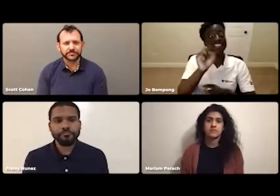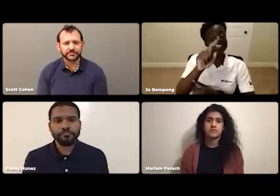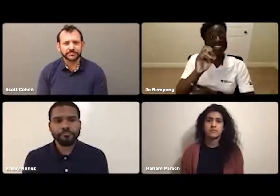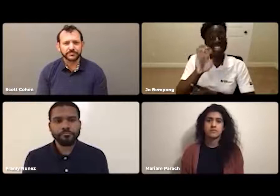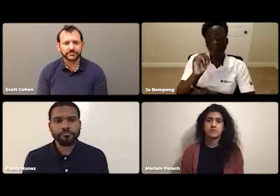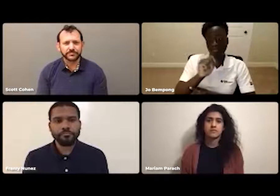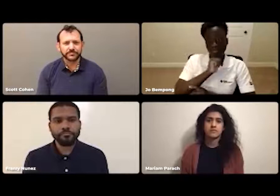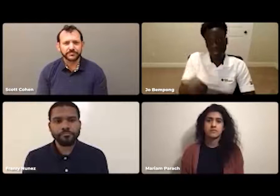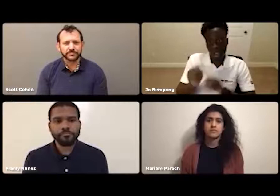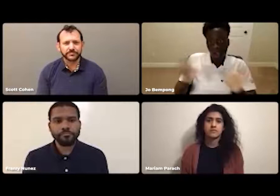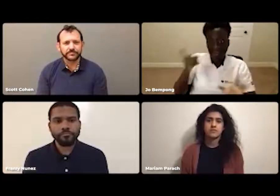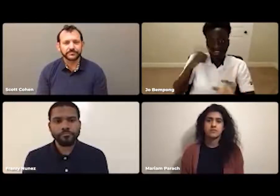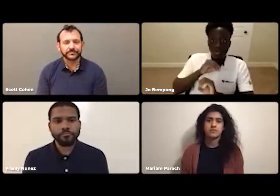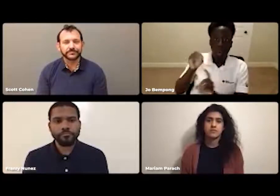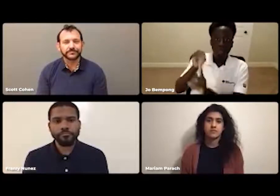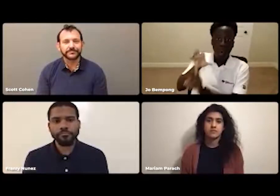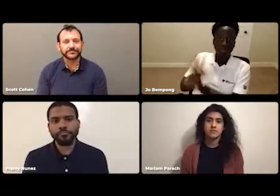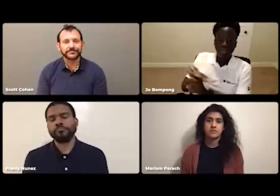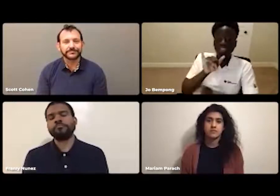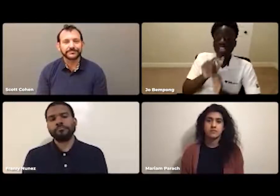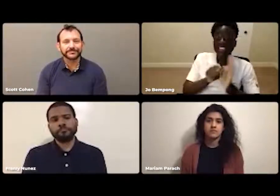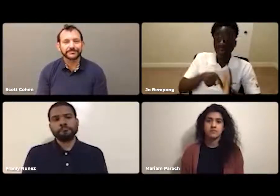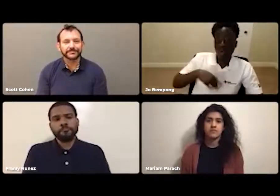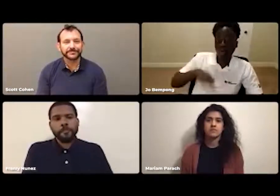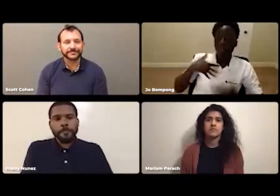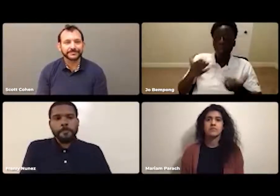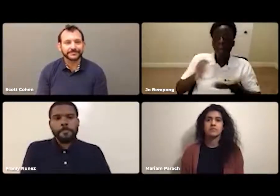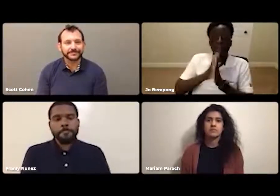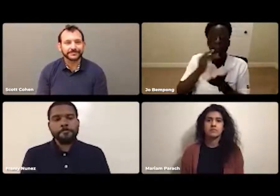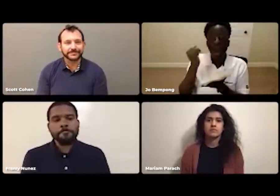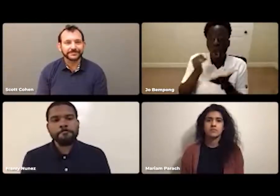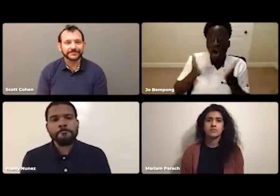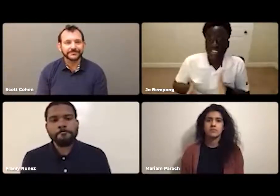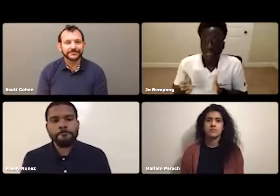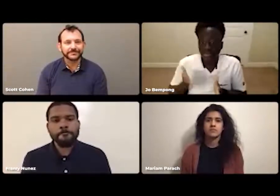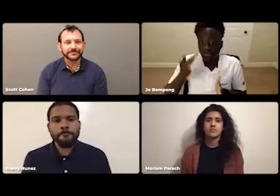I never had any vision of going into the STEM field.